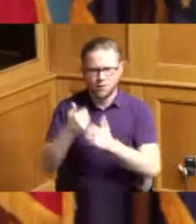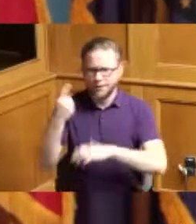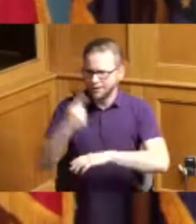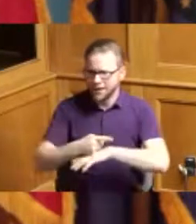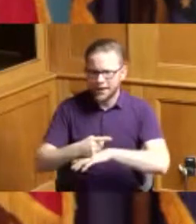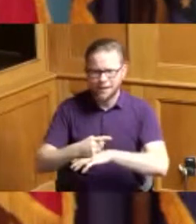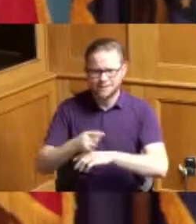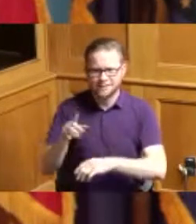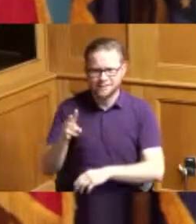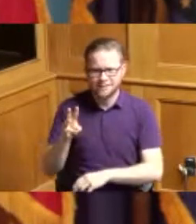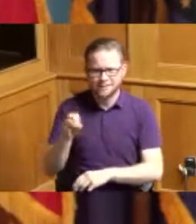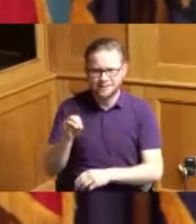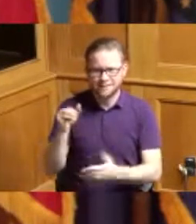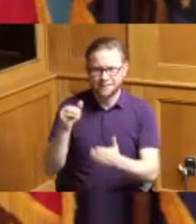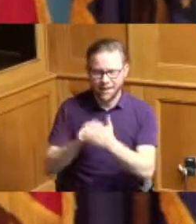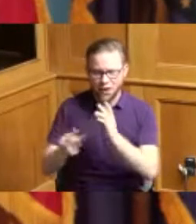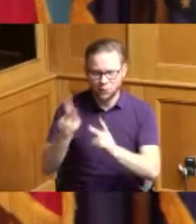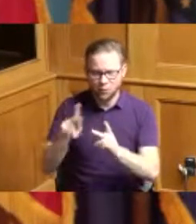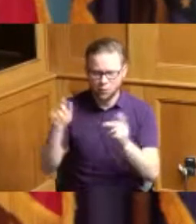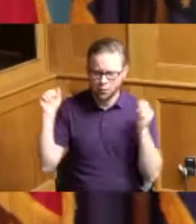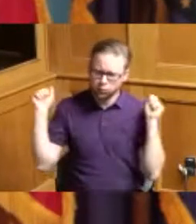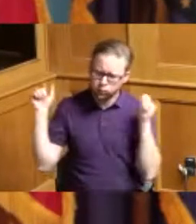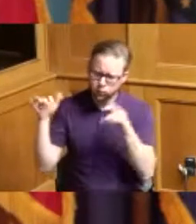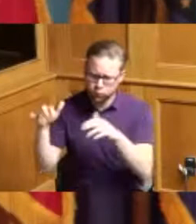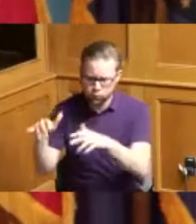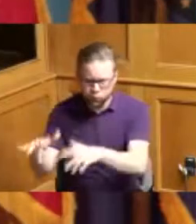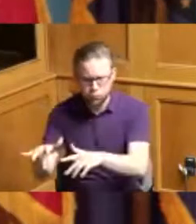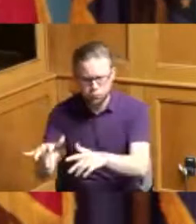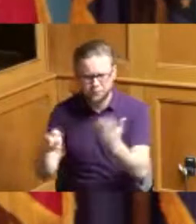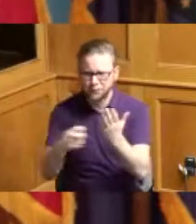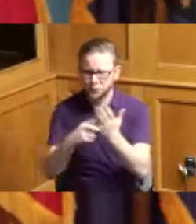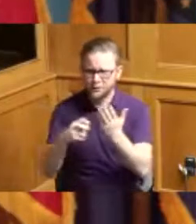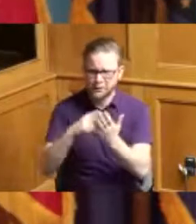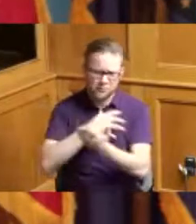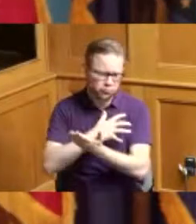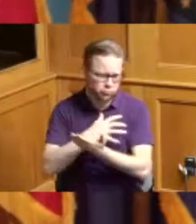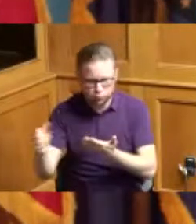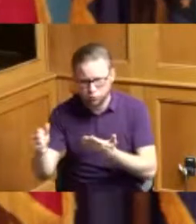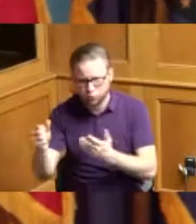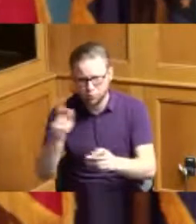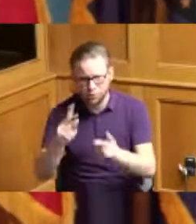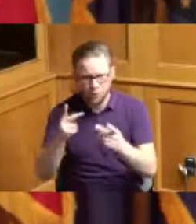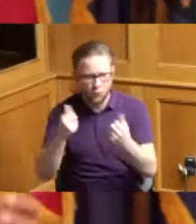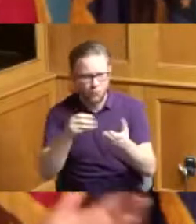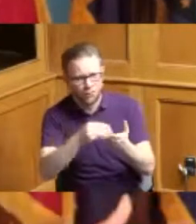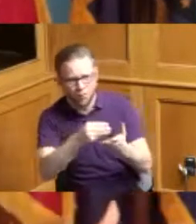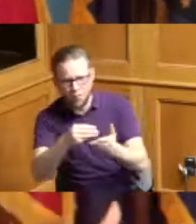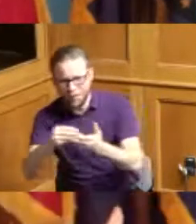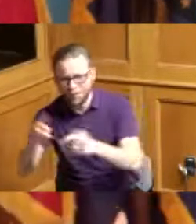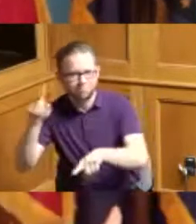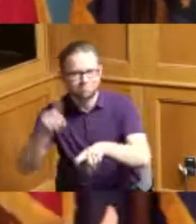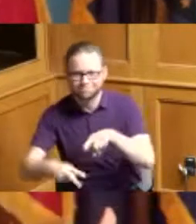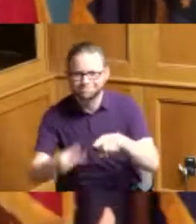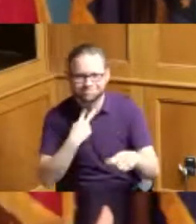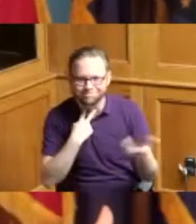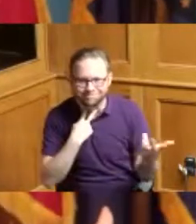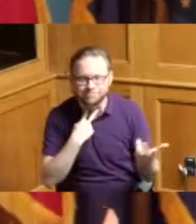we had 60,000 plus fans sold out so everybody couldn't get in and then I was at a local bar